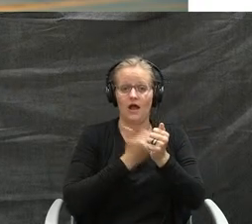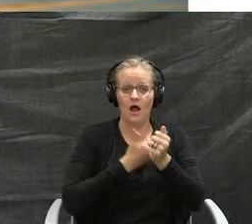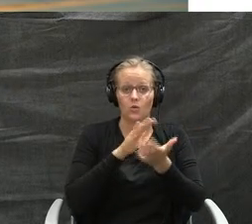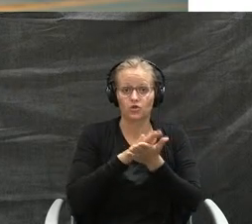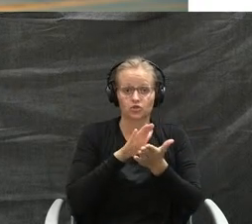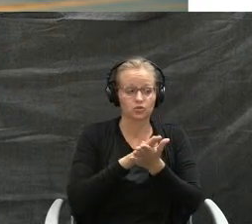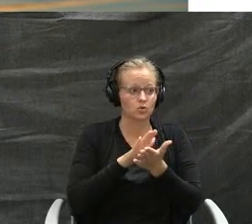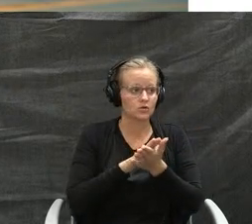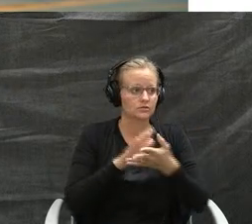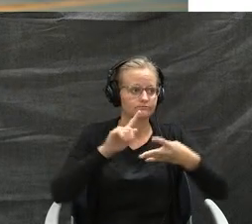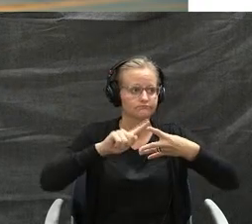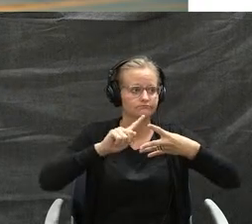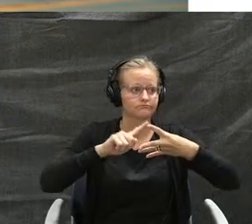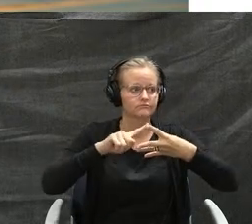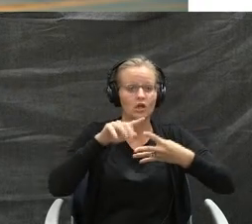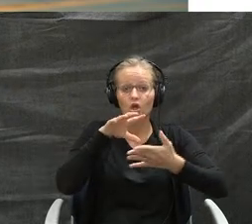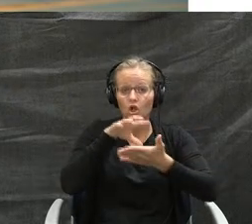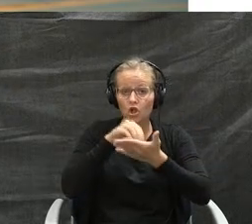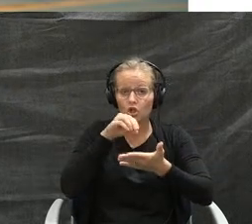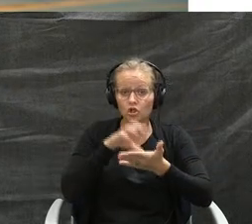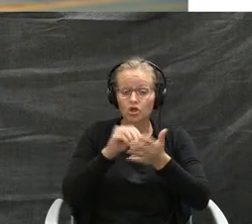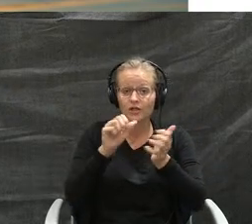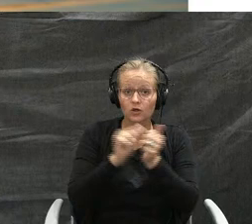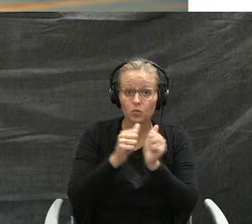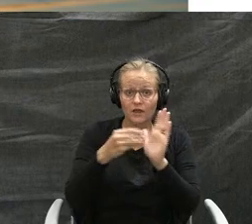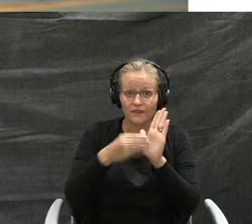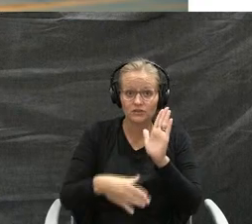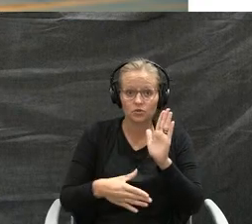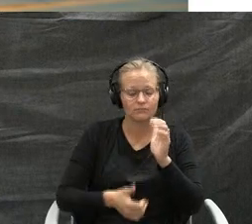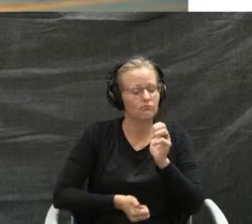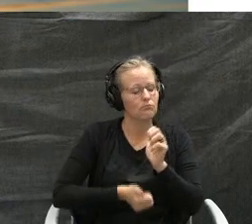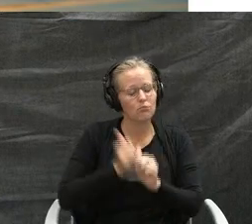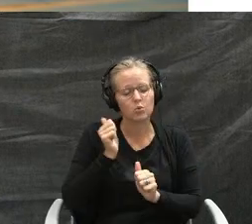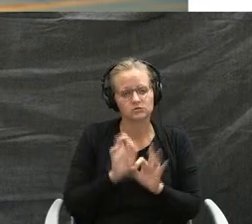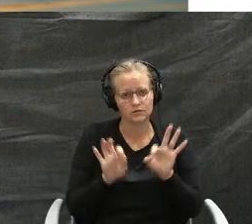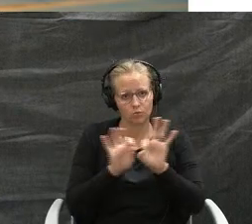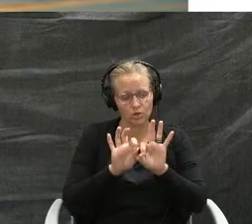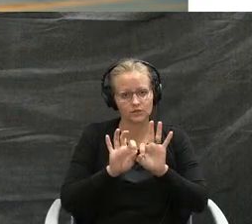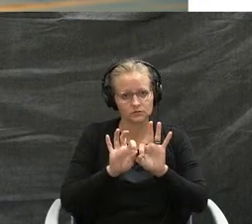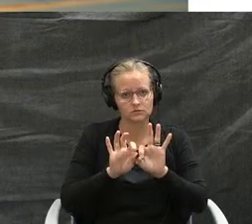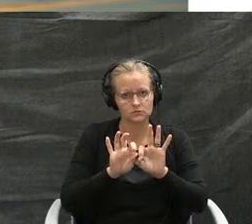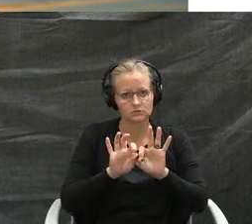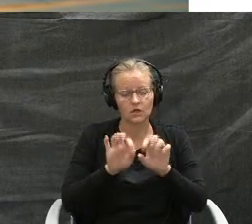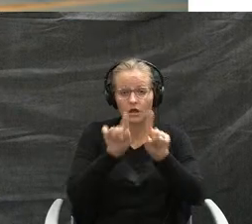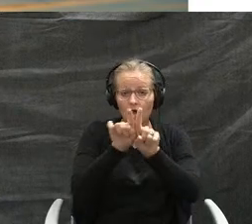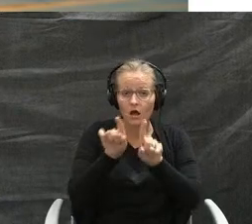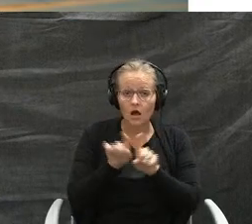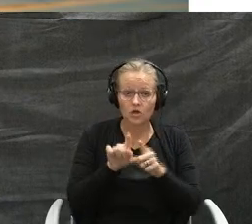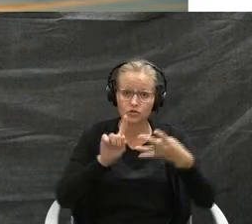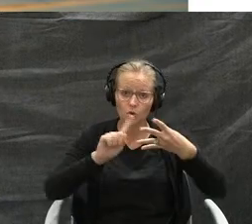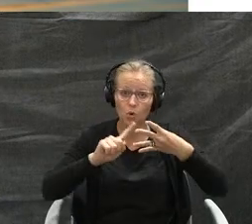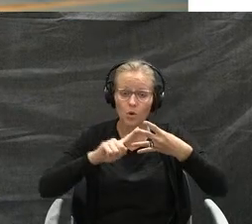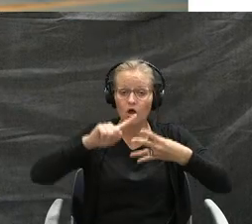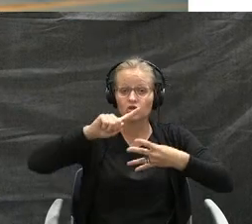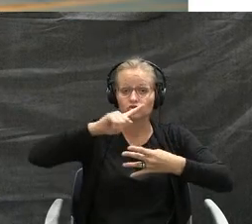important thing that needs to be addressed. We also only pay very close attention to the social and emotional needs of all of